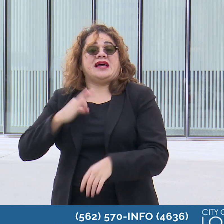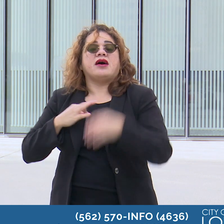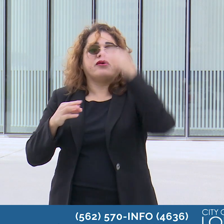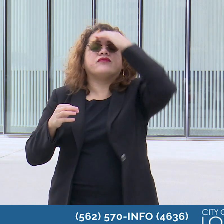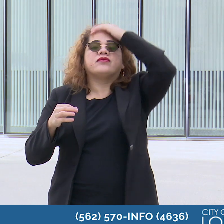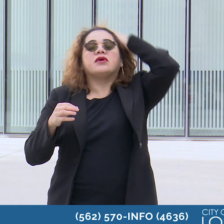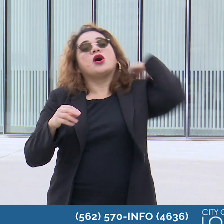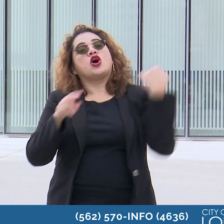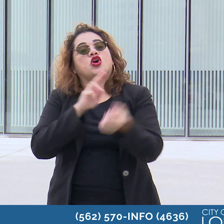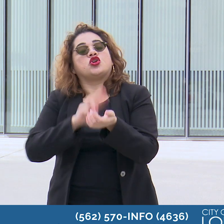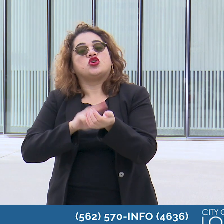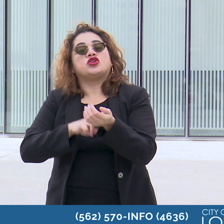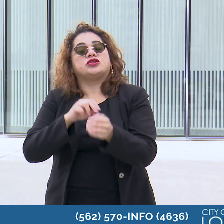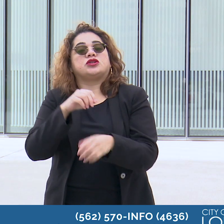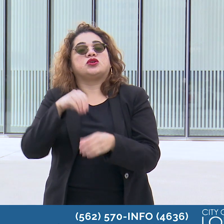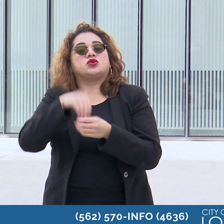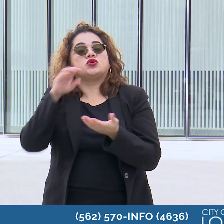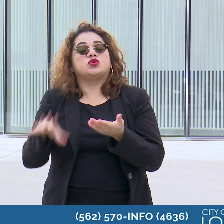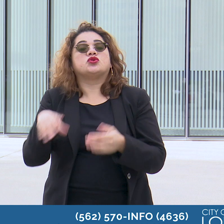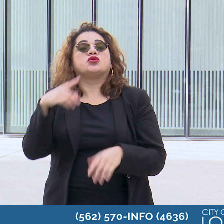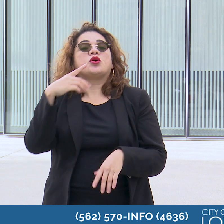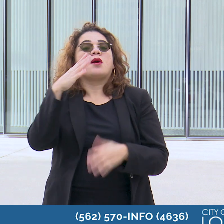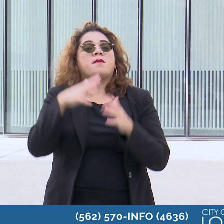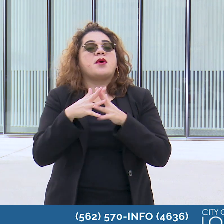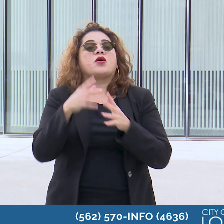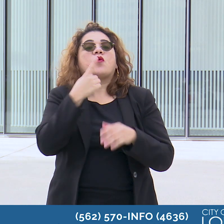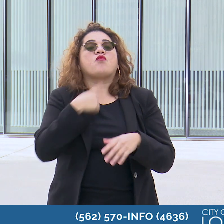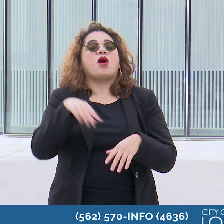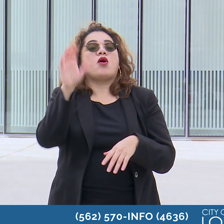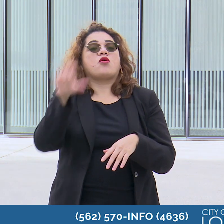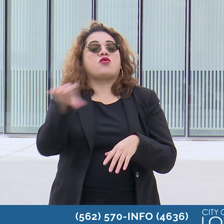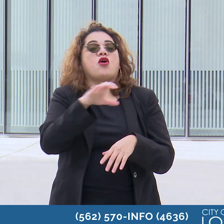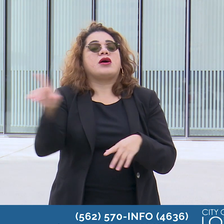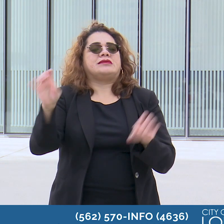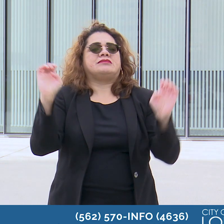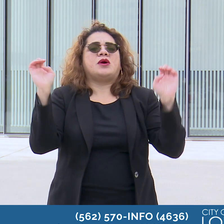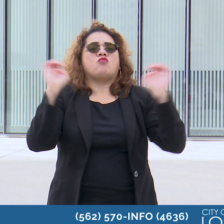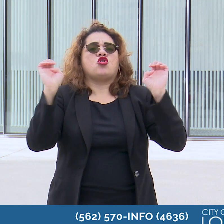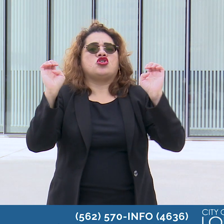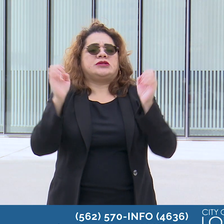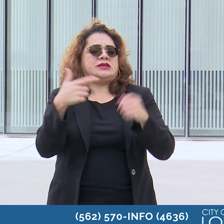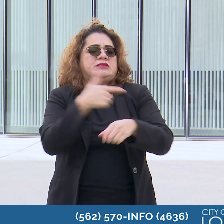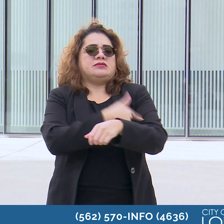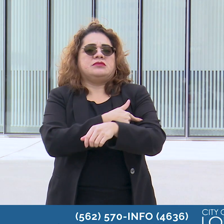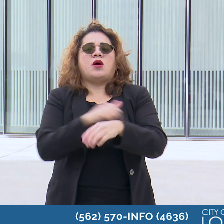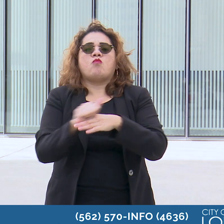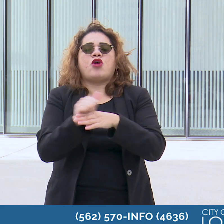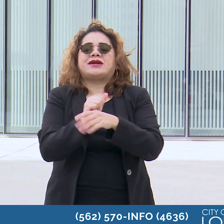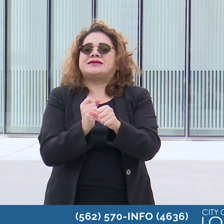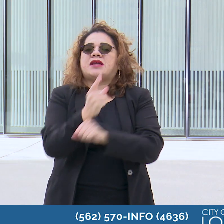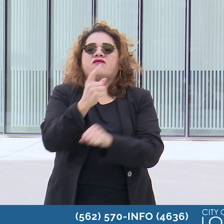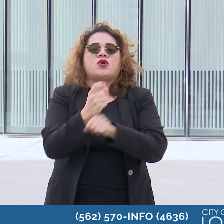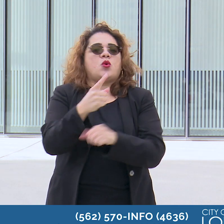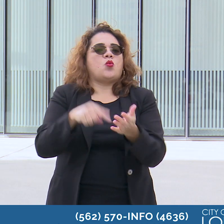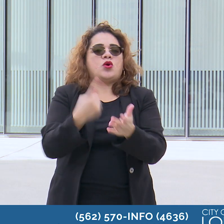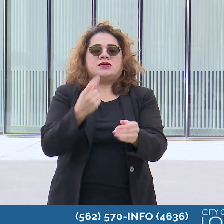American Red Cross practice for emergency vaccine distribution by conducting mass vaccination